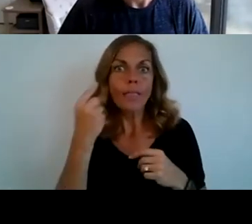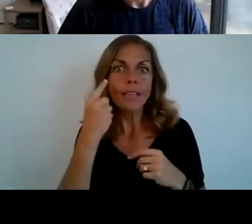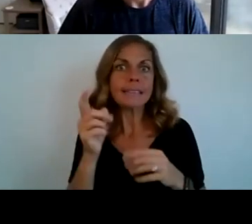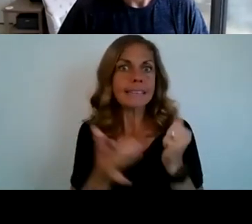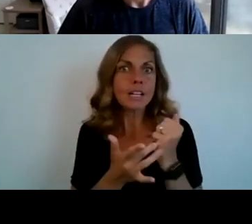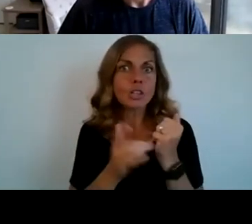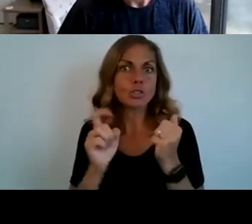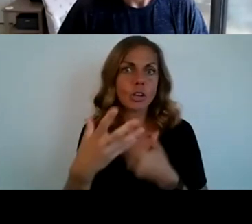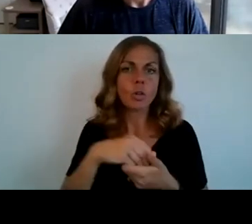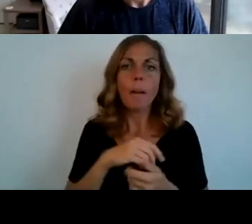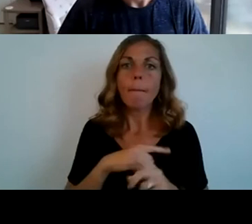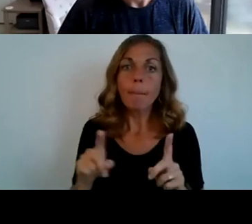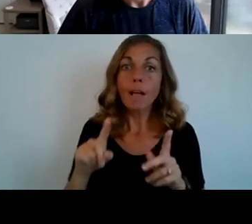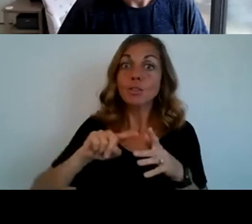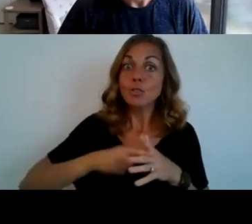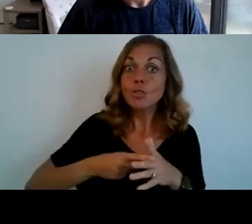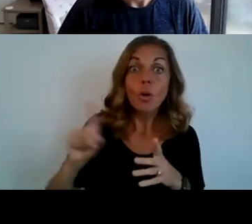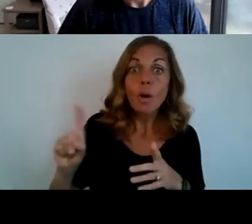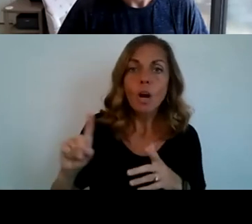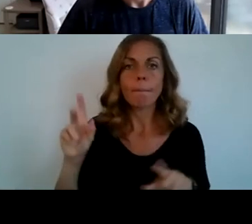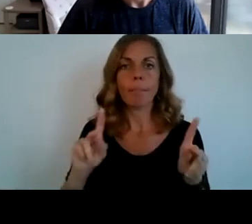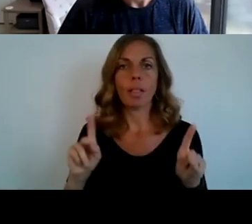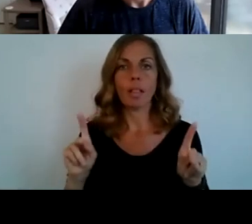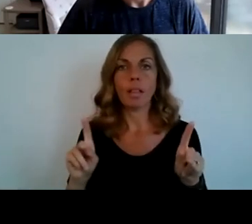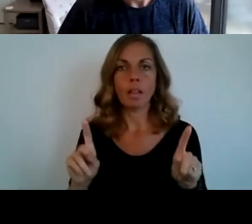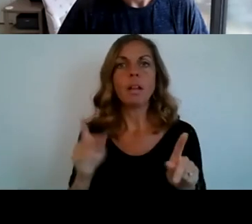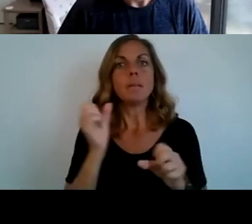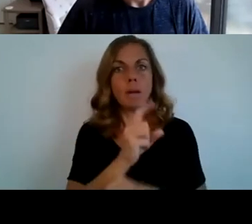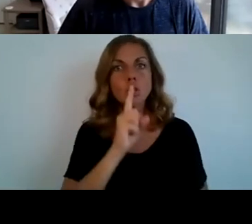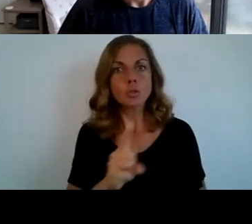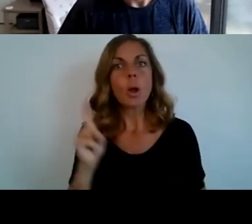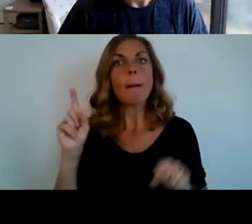it starts with just making sure that that the people are in a healthy state of mind